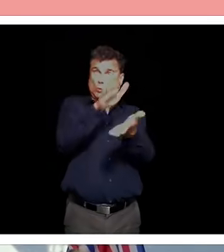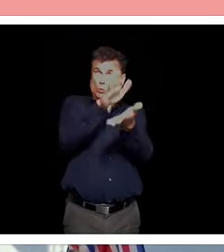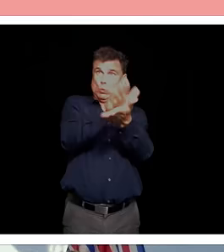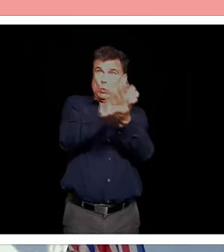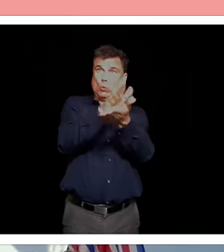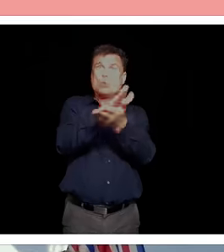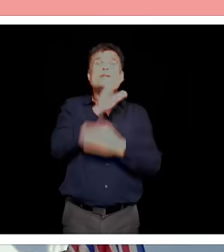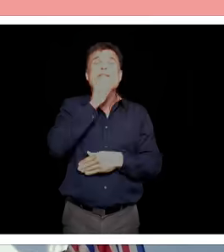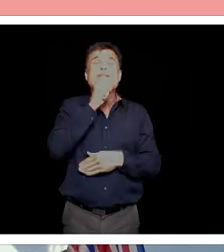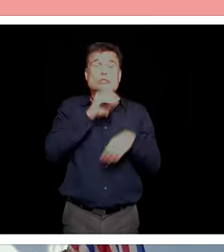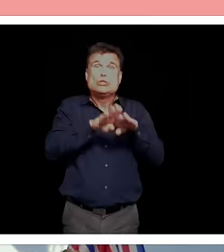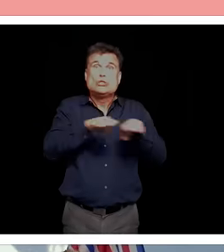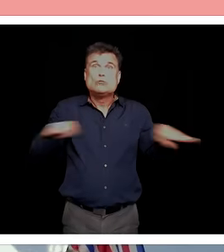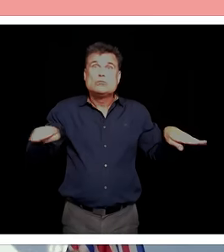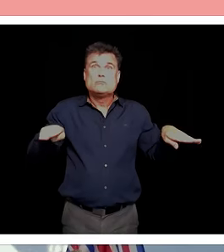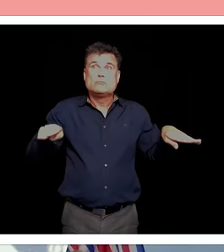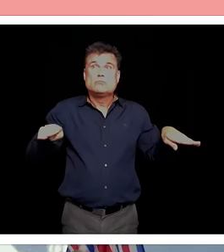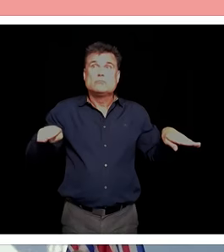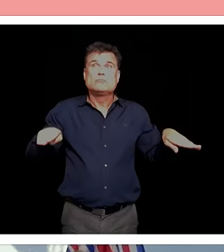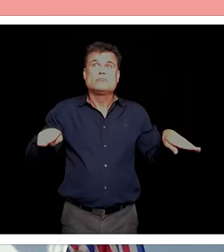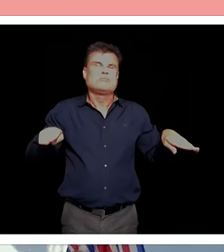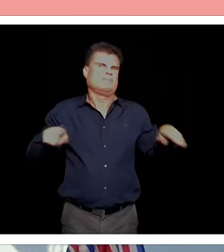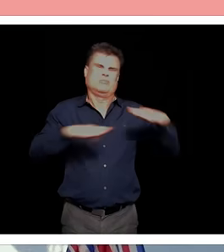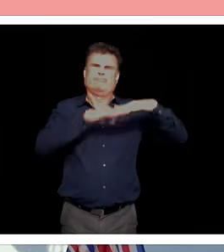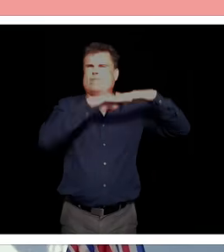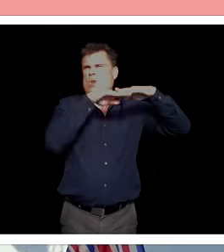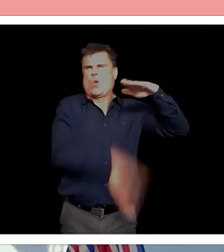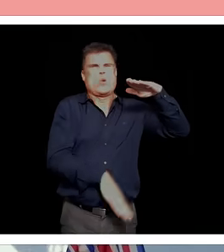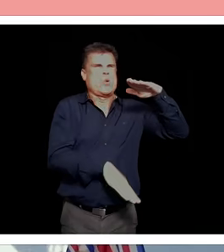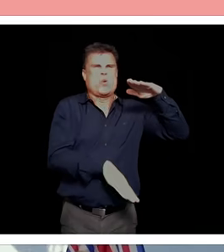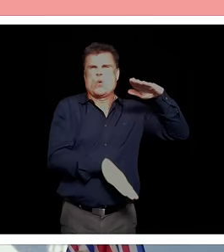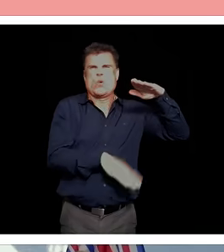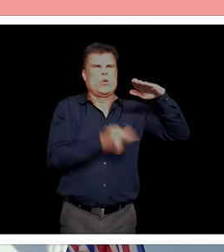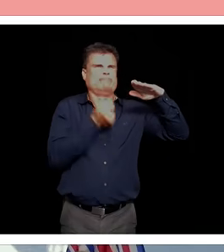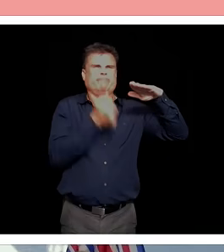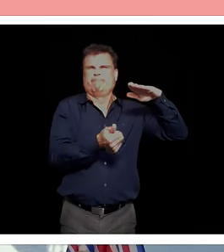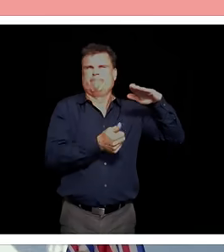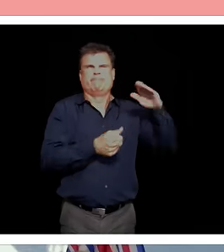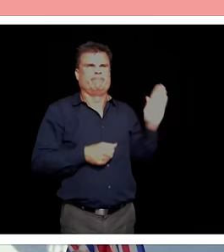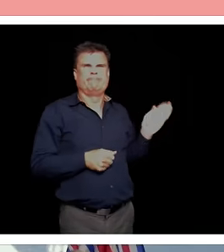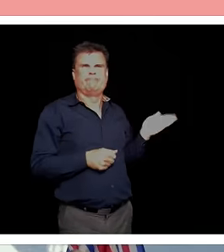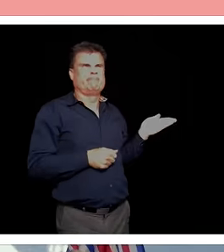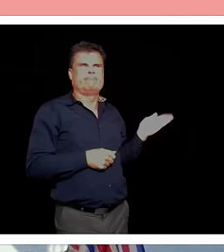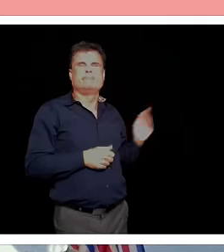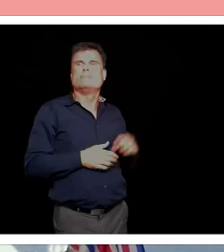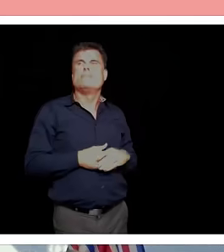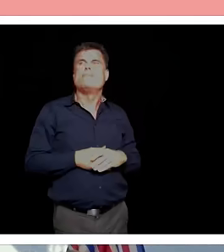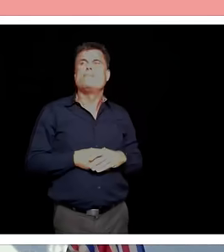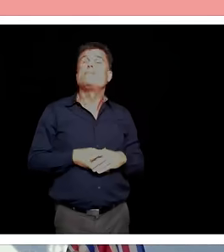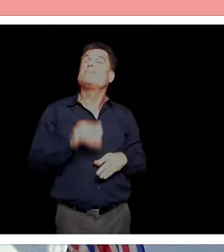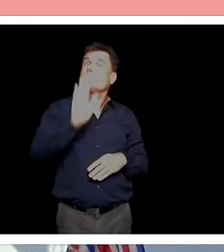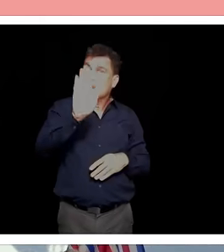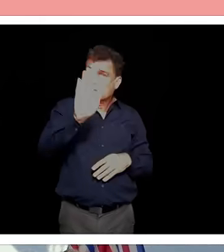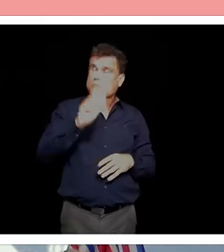summer that we have reported on many of these interactions. To help us understand a little better about those environments where